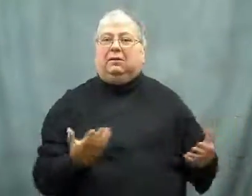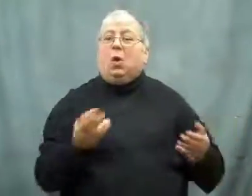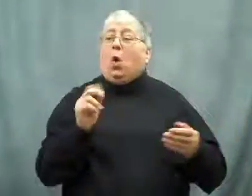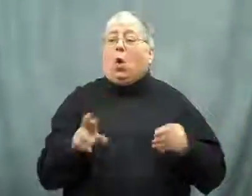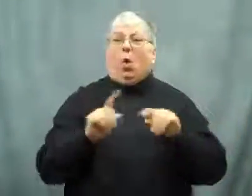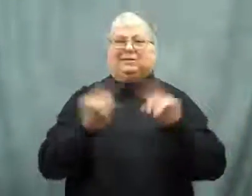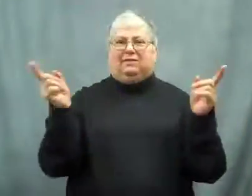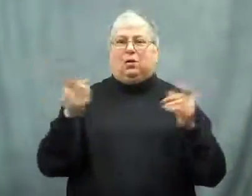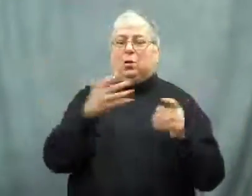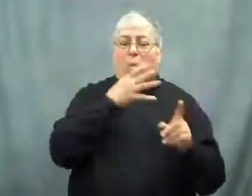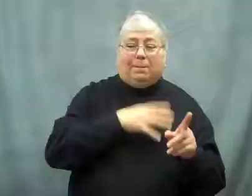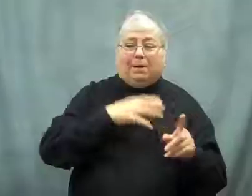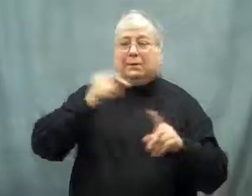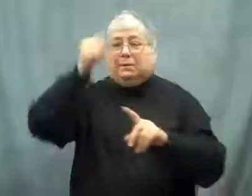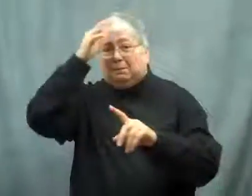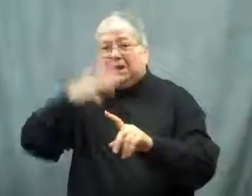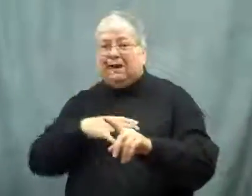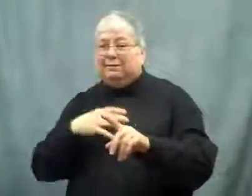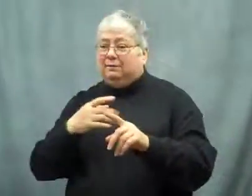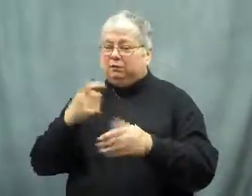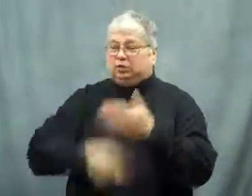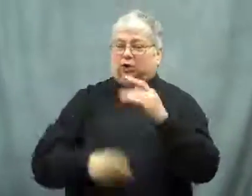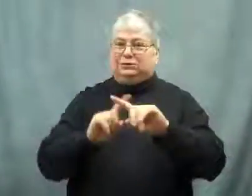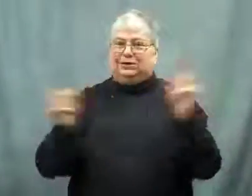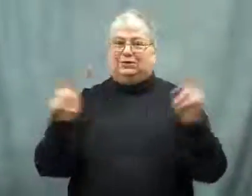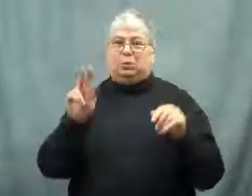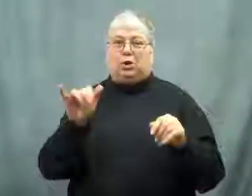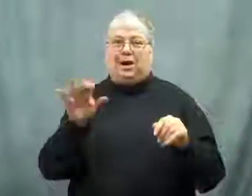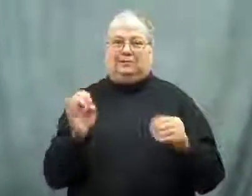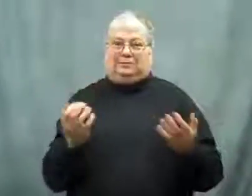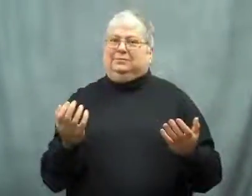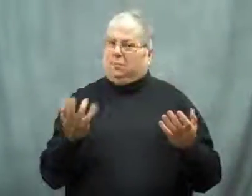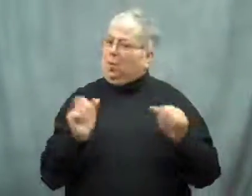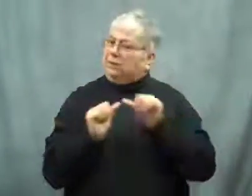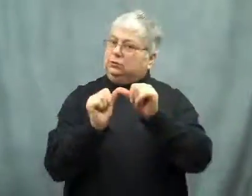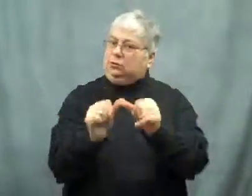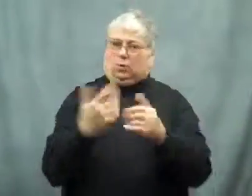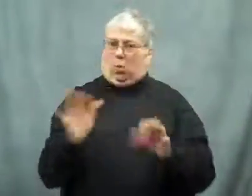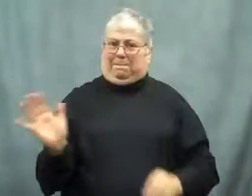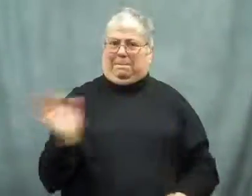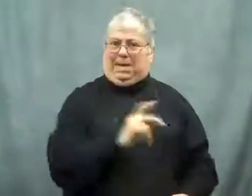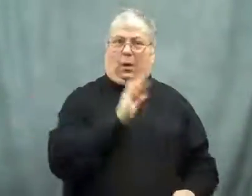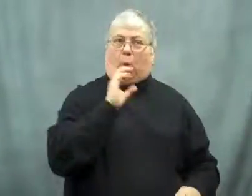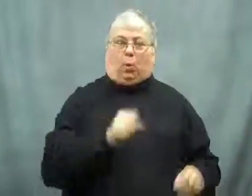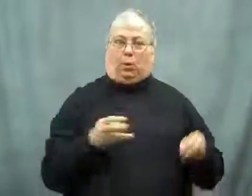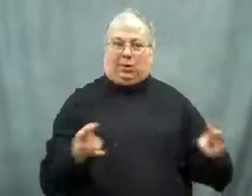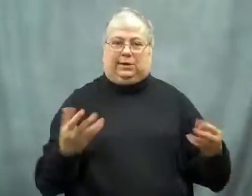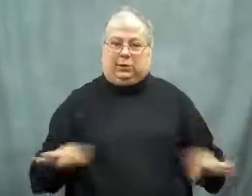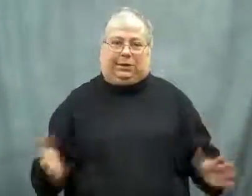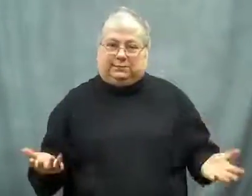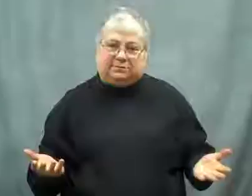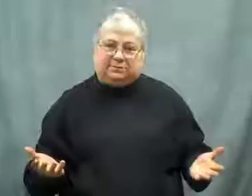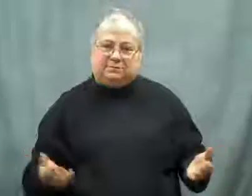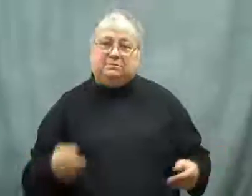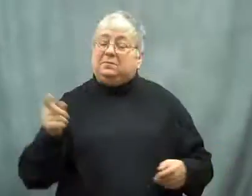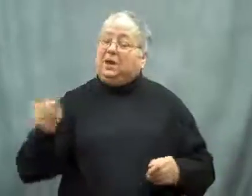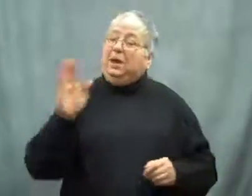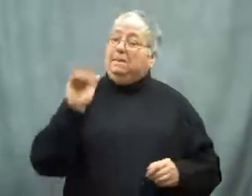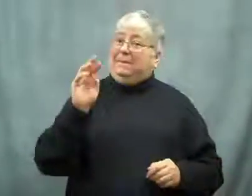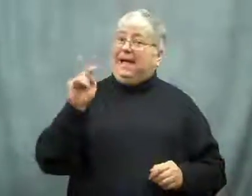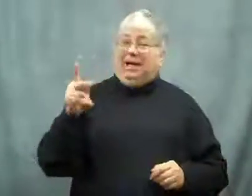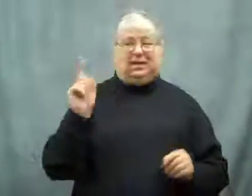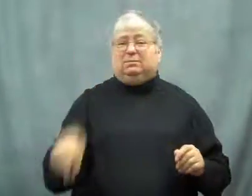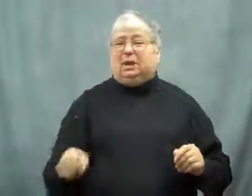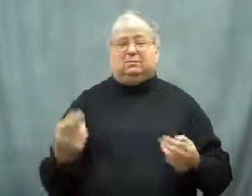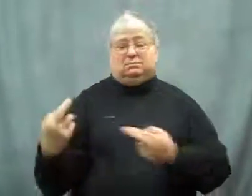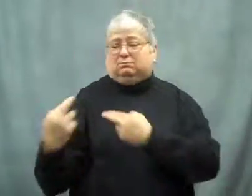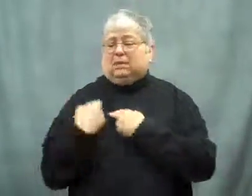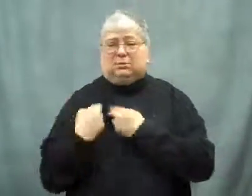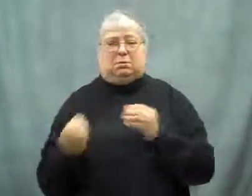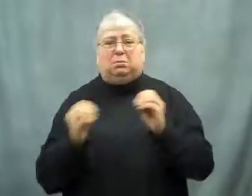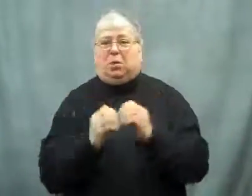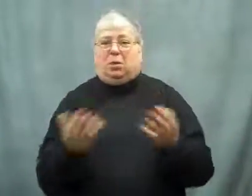Men and women should be charged the same price for insurance.